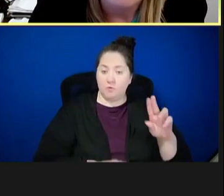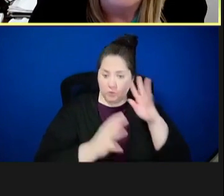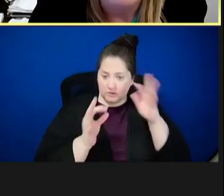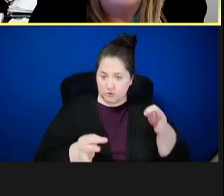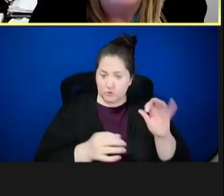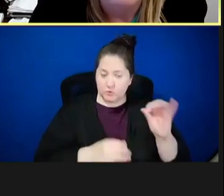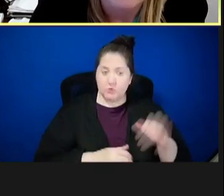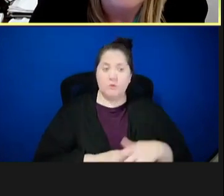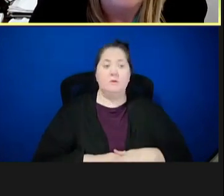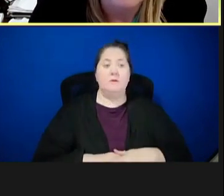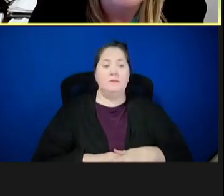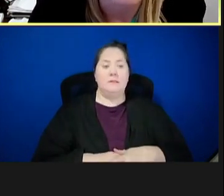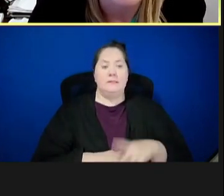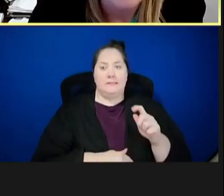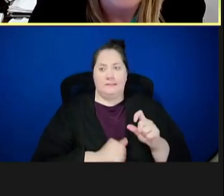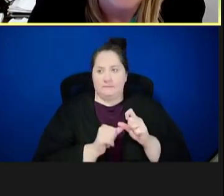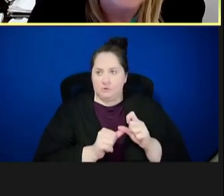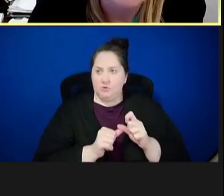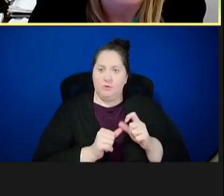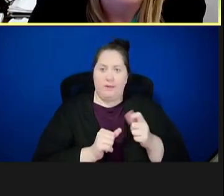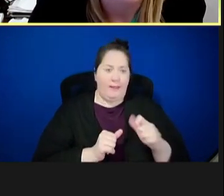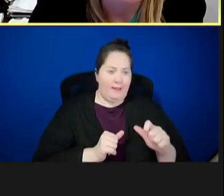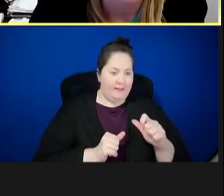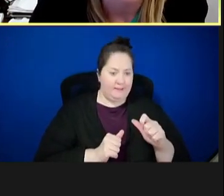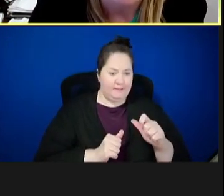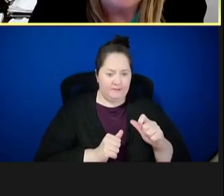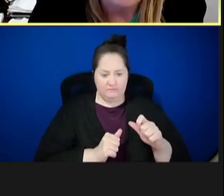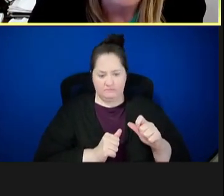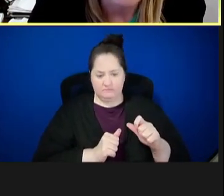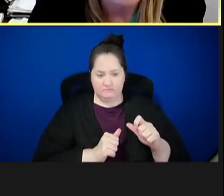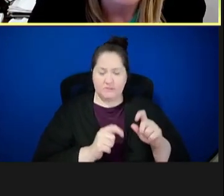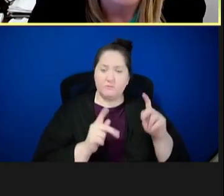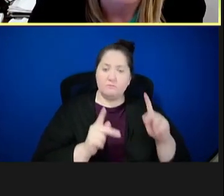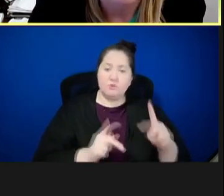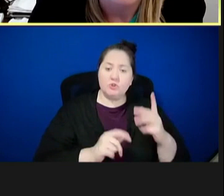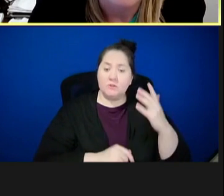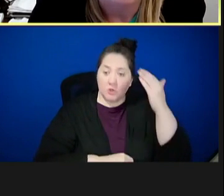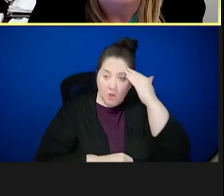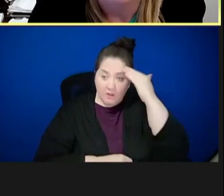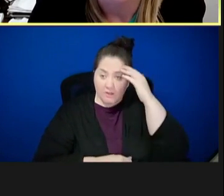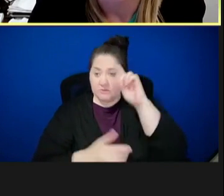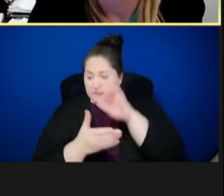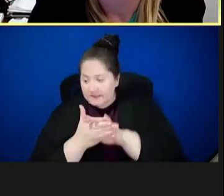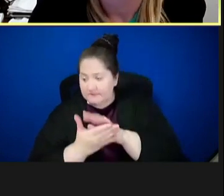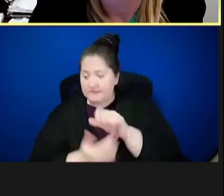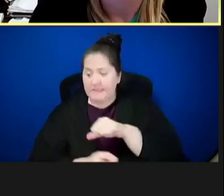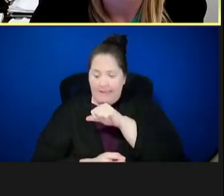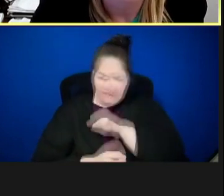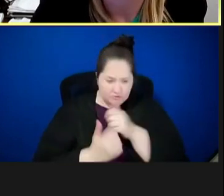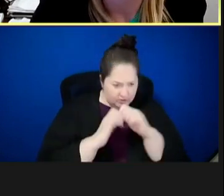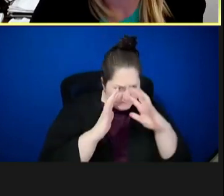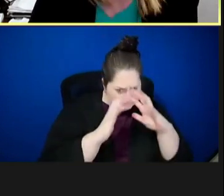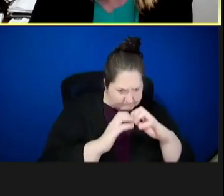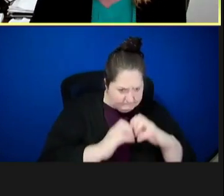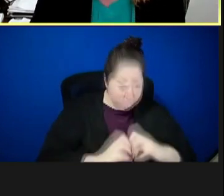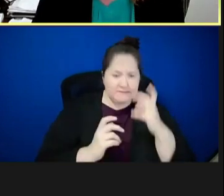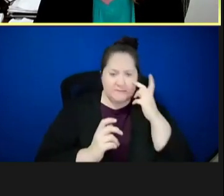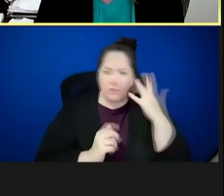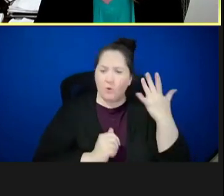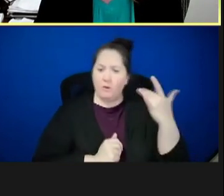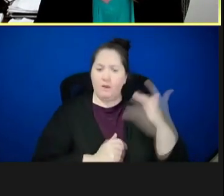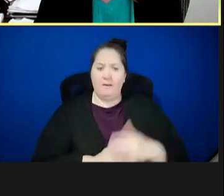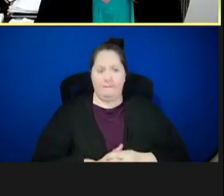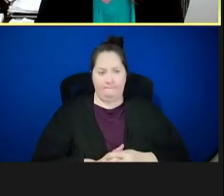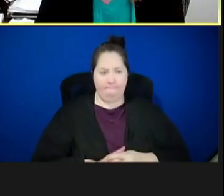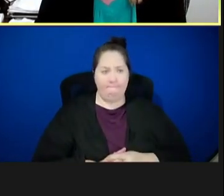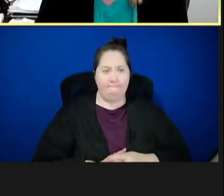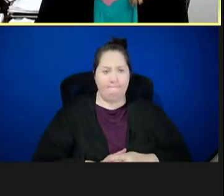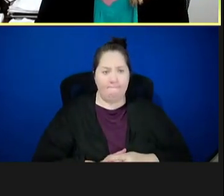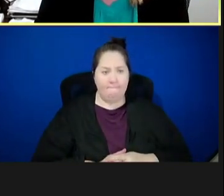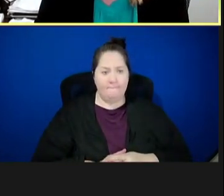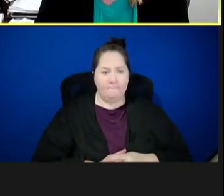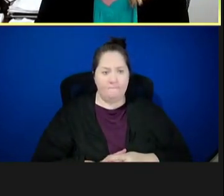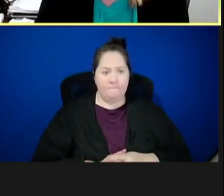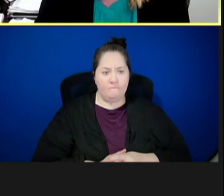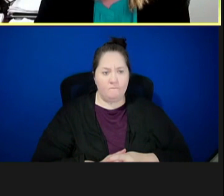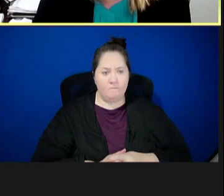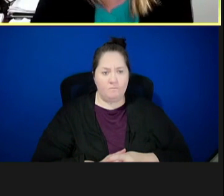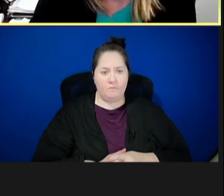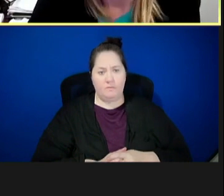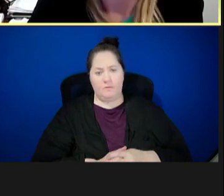the need to continue to break down each person's knowledge, beliefs, and attitudes. Next slide.